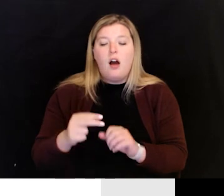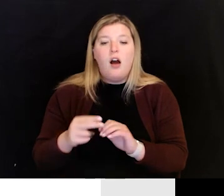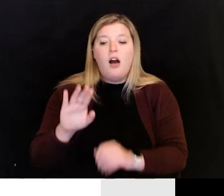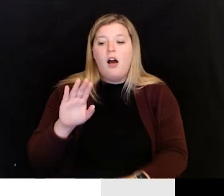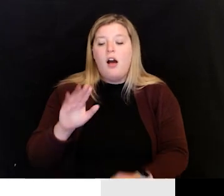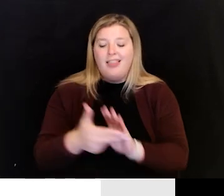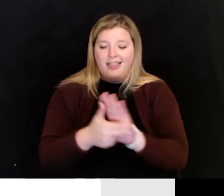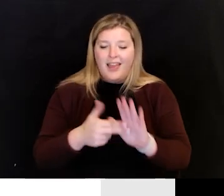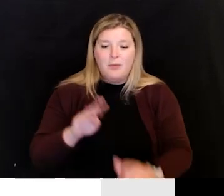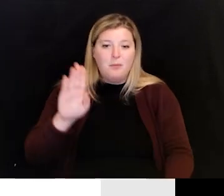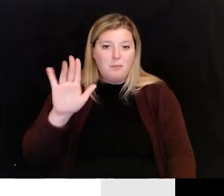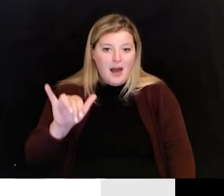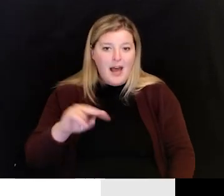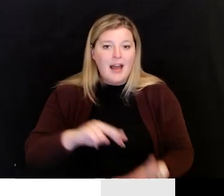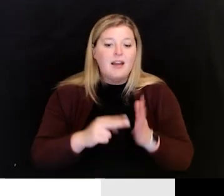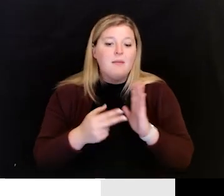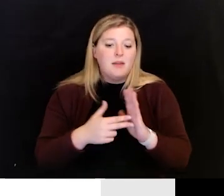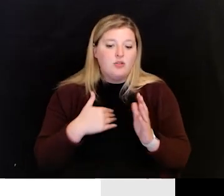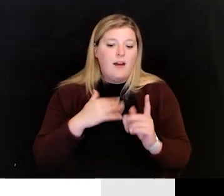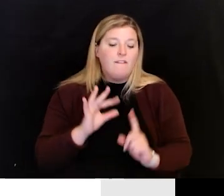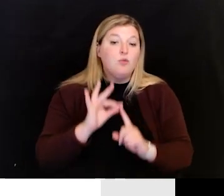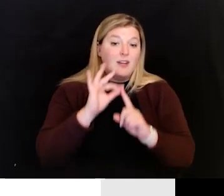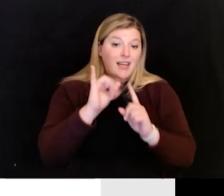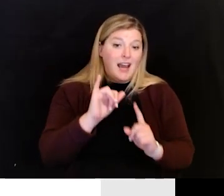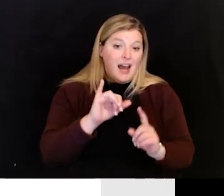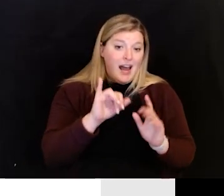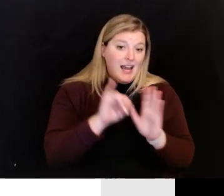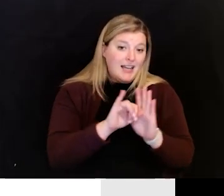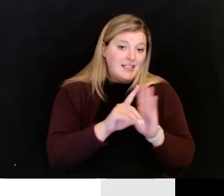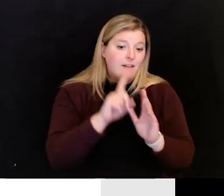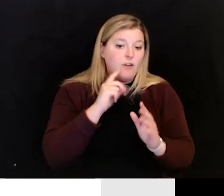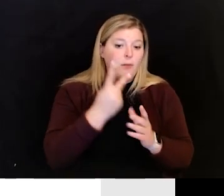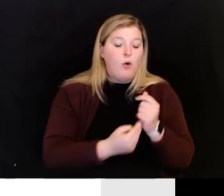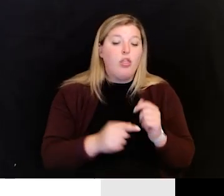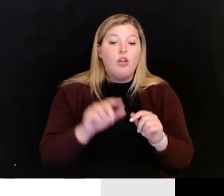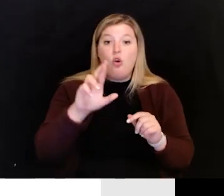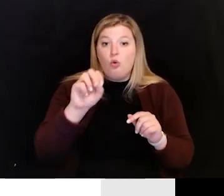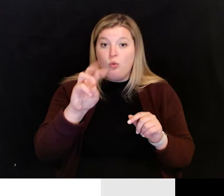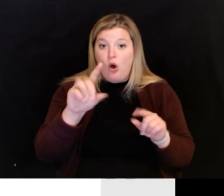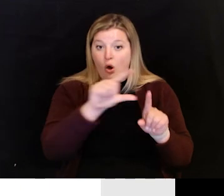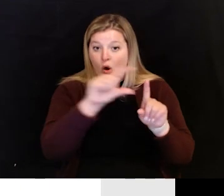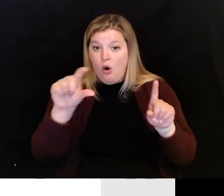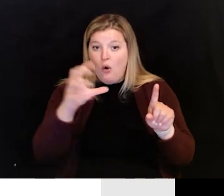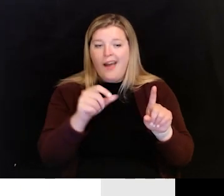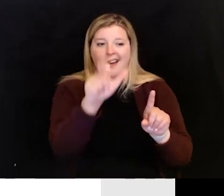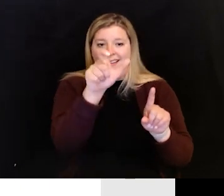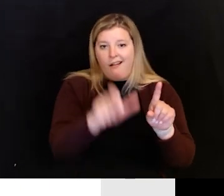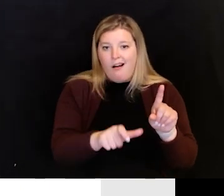of both the row and column headers. Now, usually, the number of rows varies